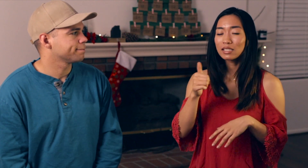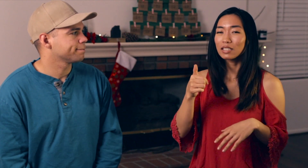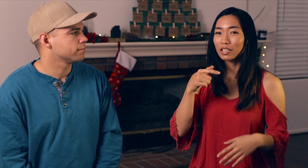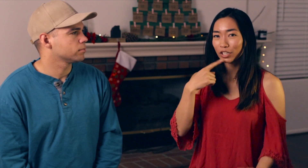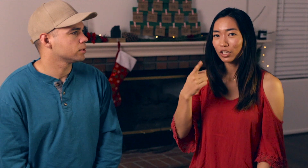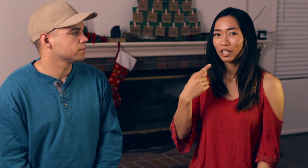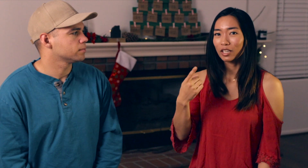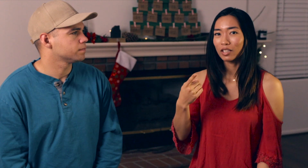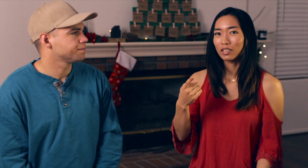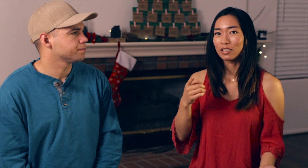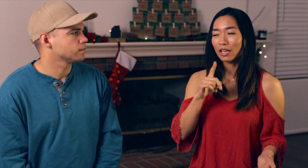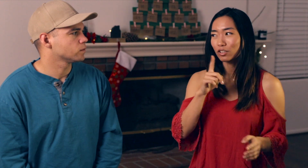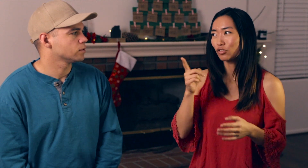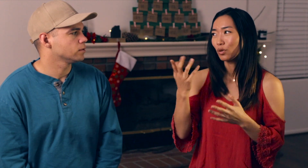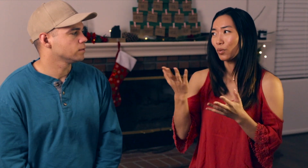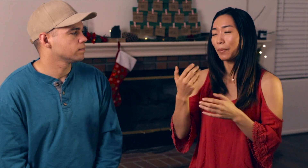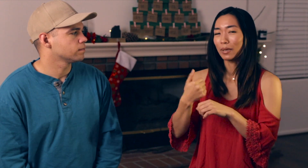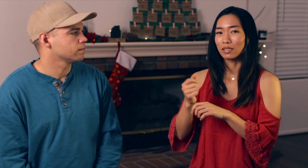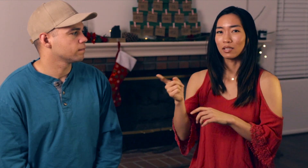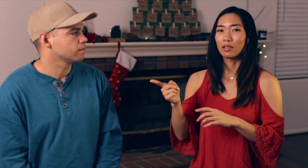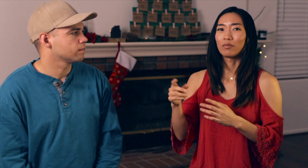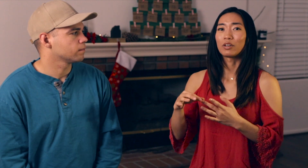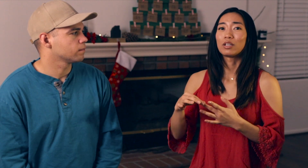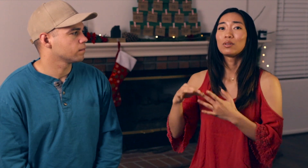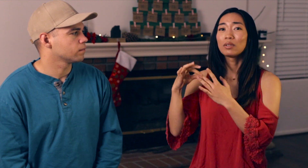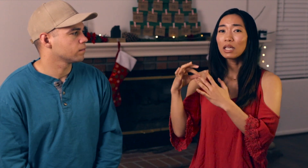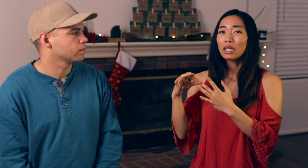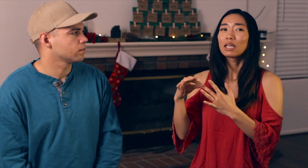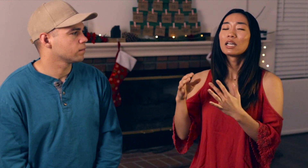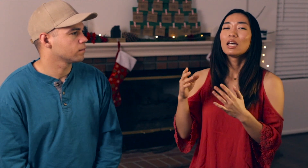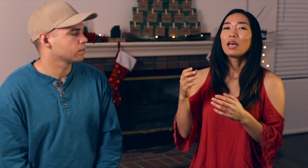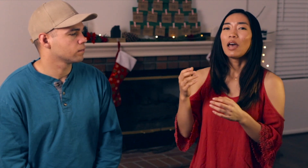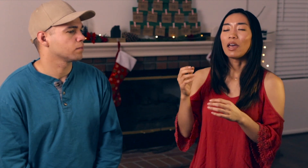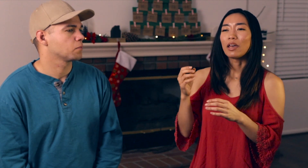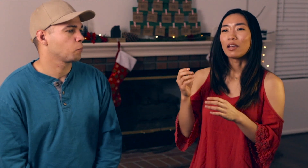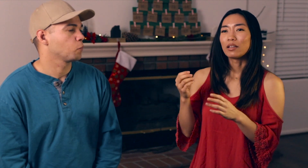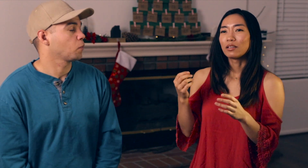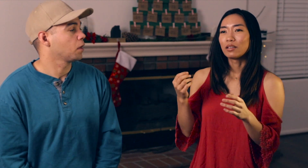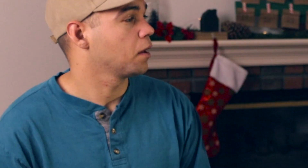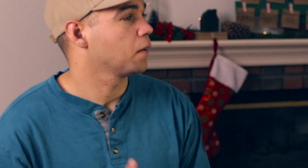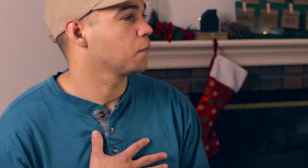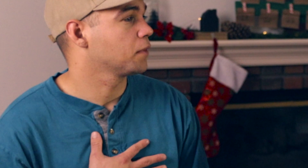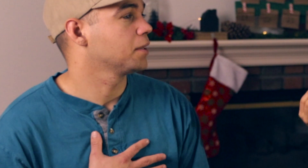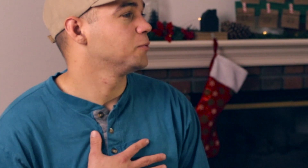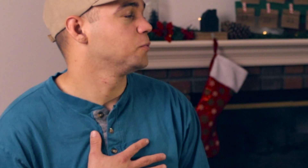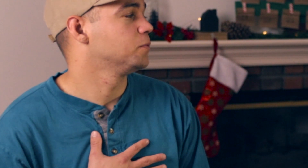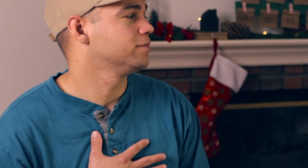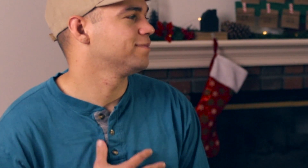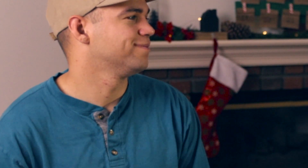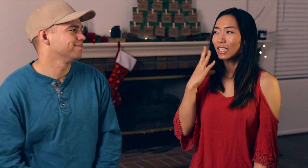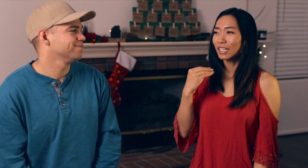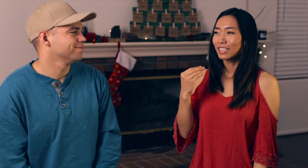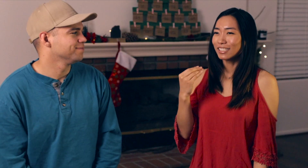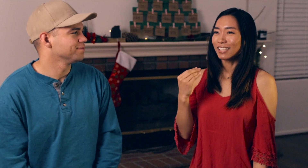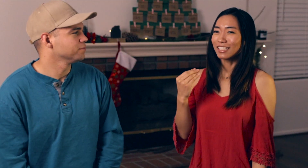hearing is actually what makes him very unique it gave him the experiences